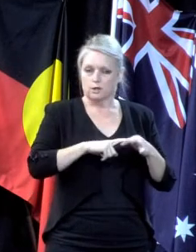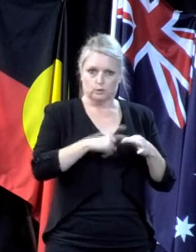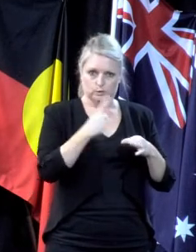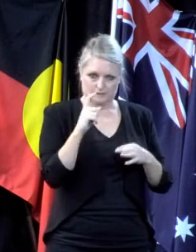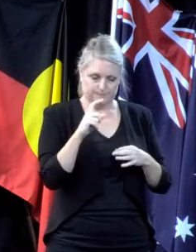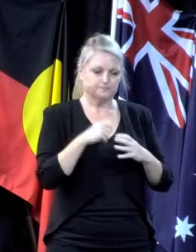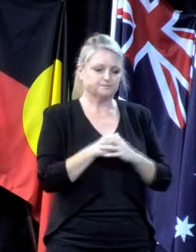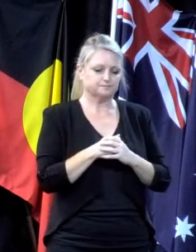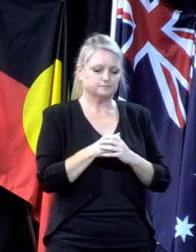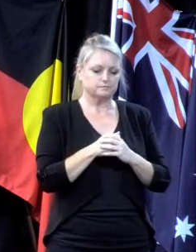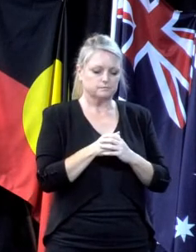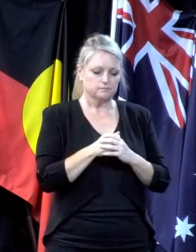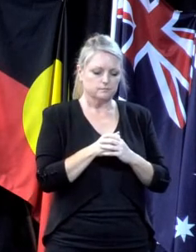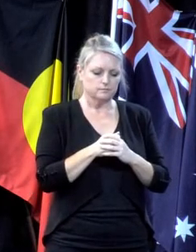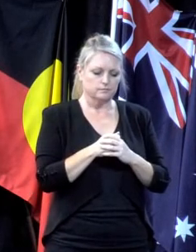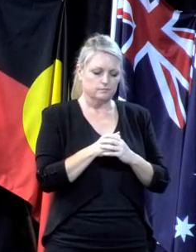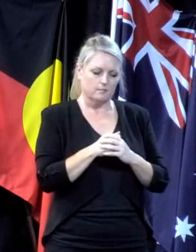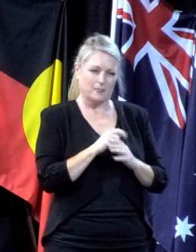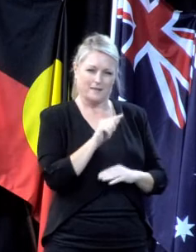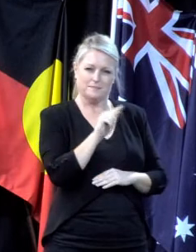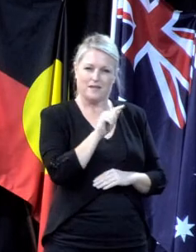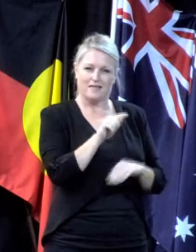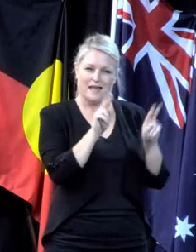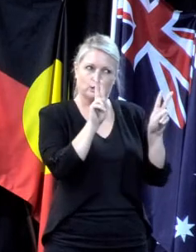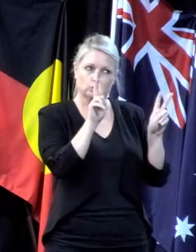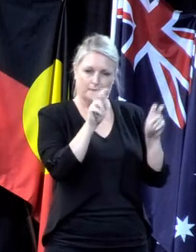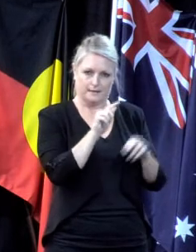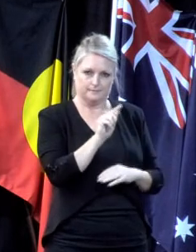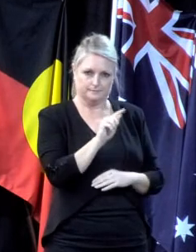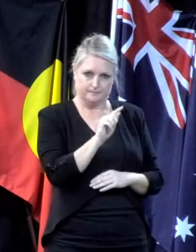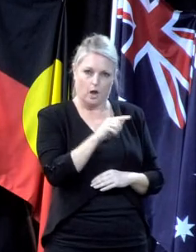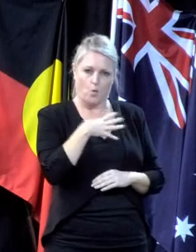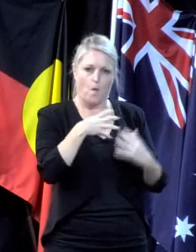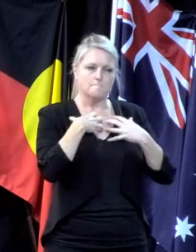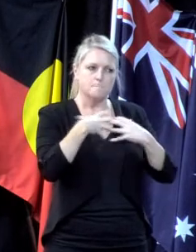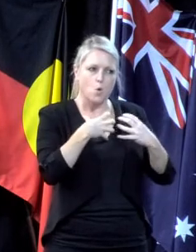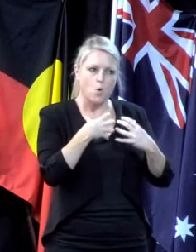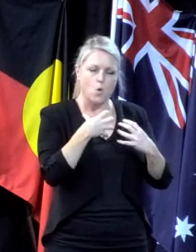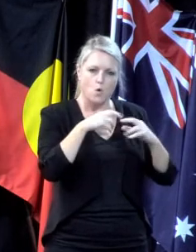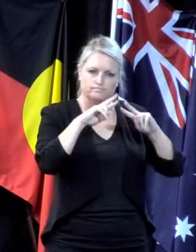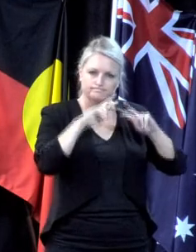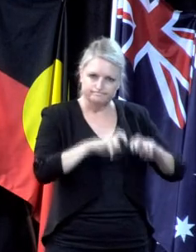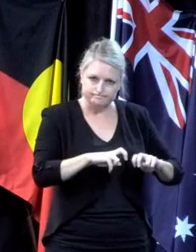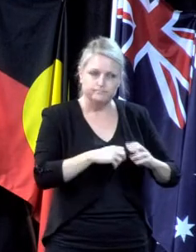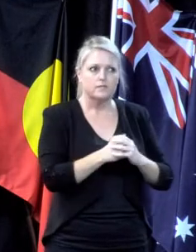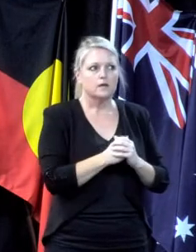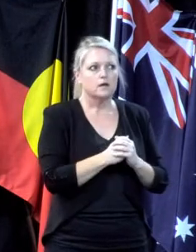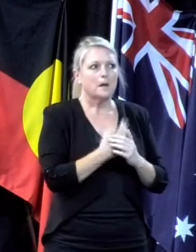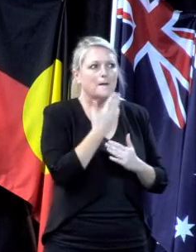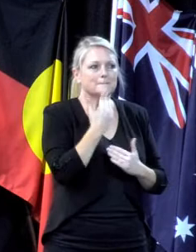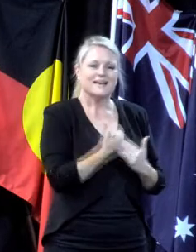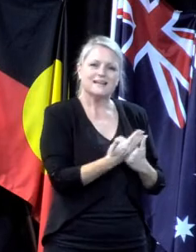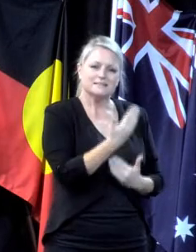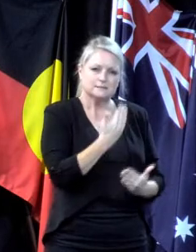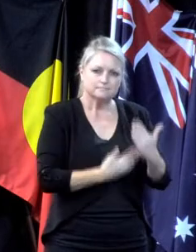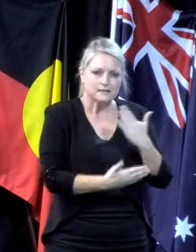me your perception – your view on the difficulty with student perception on